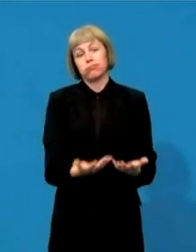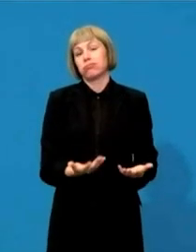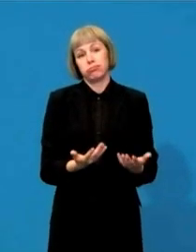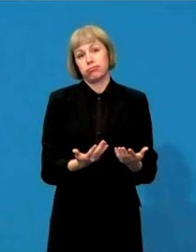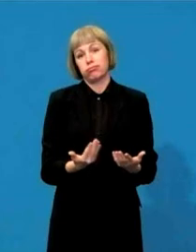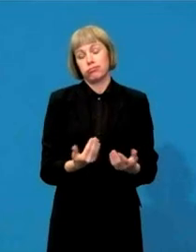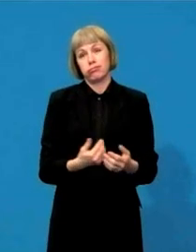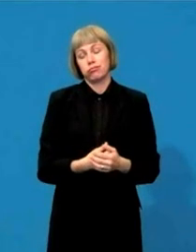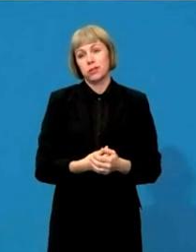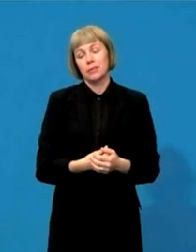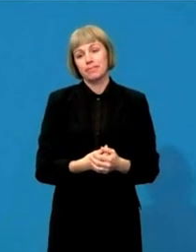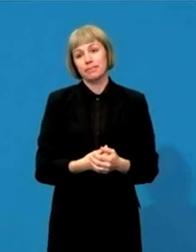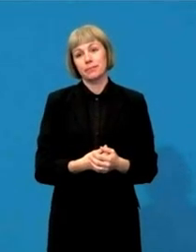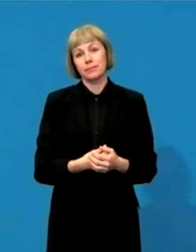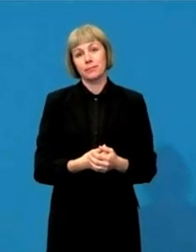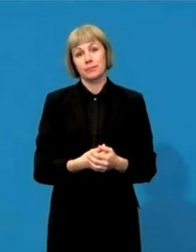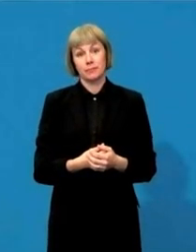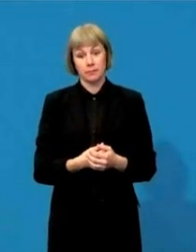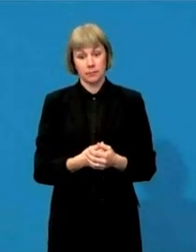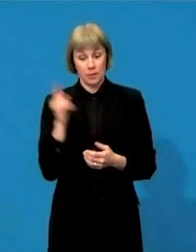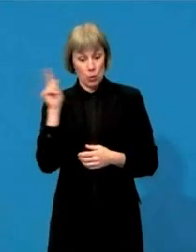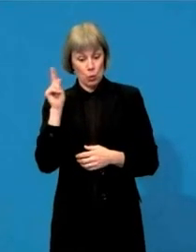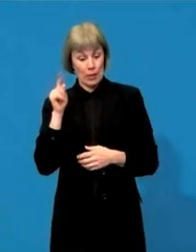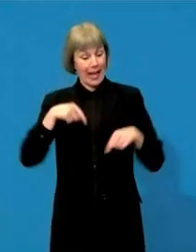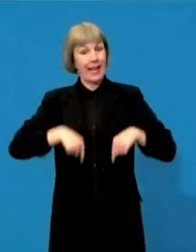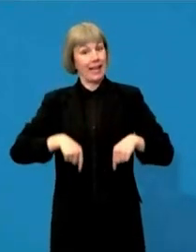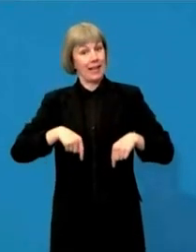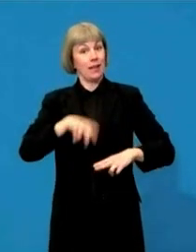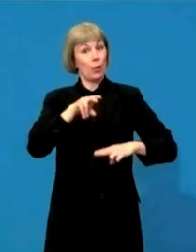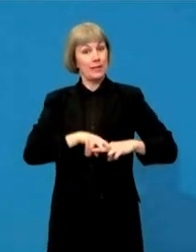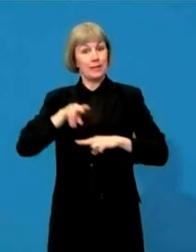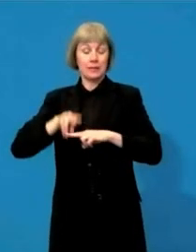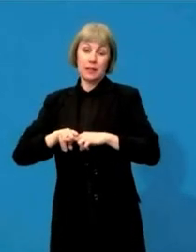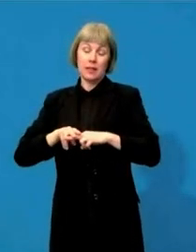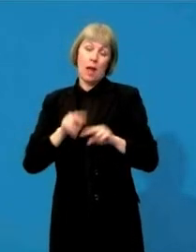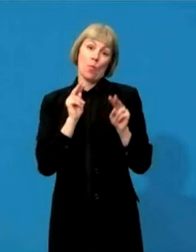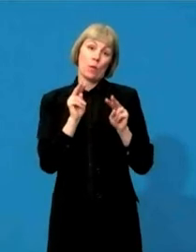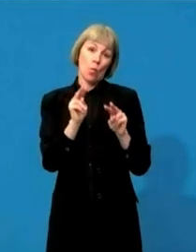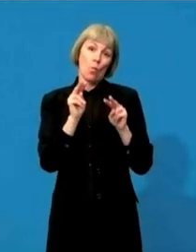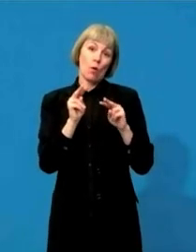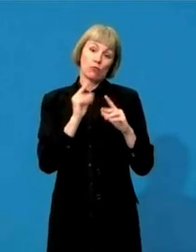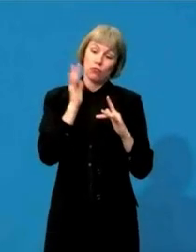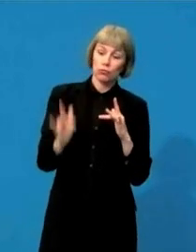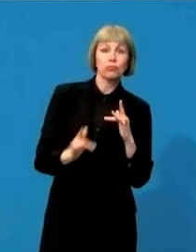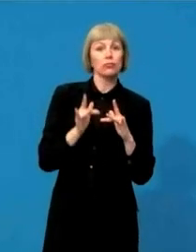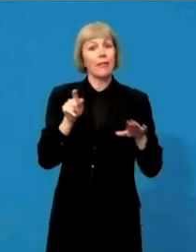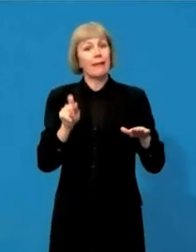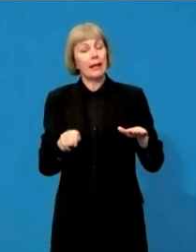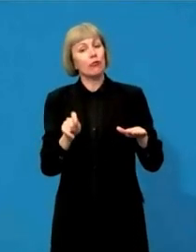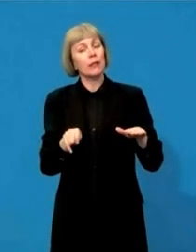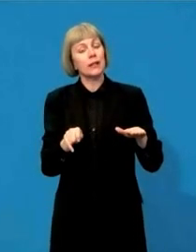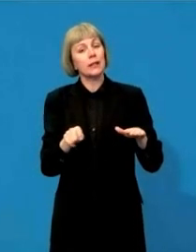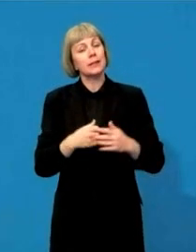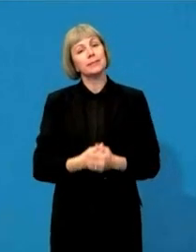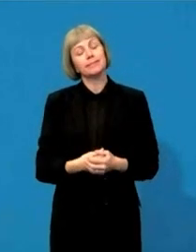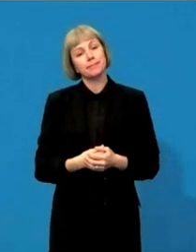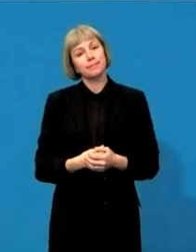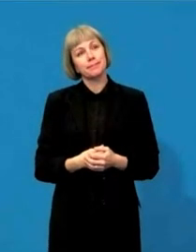we sit here and we watch, and, you know, we've seen